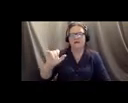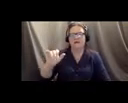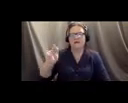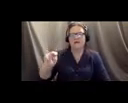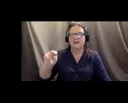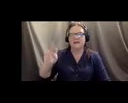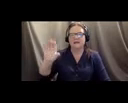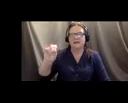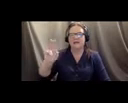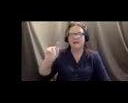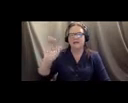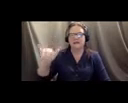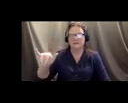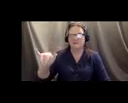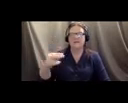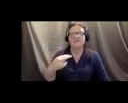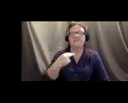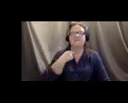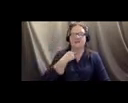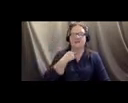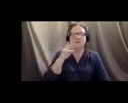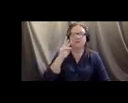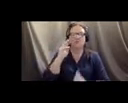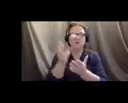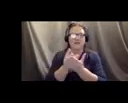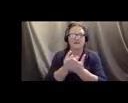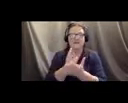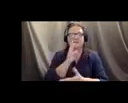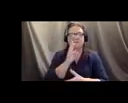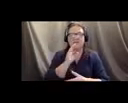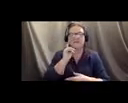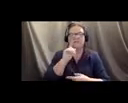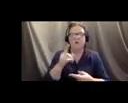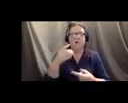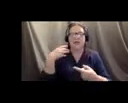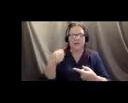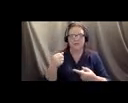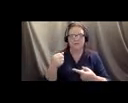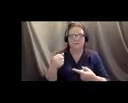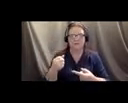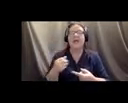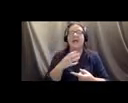for health and inclusion and opportunities.